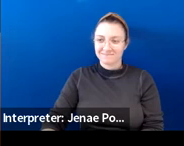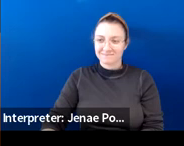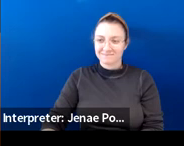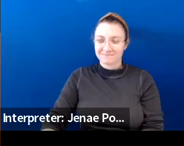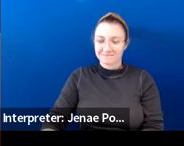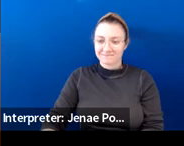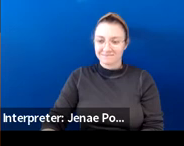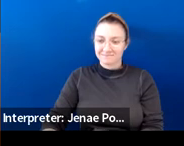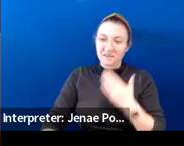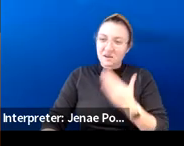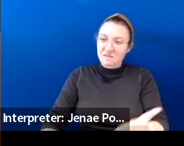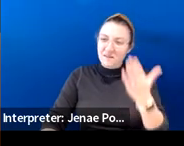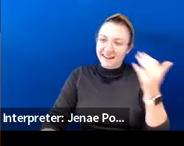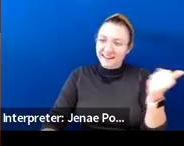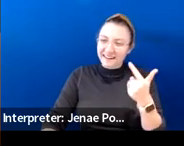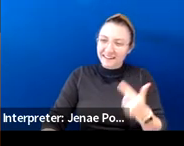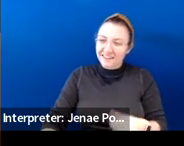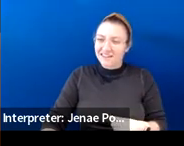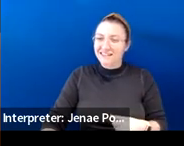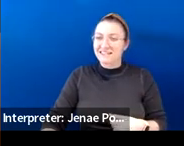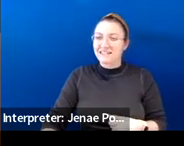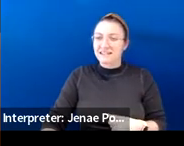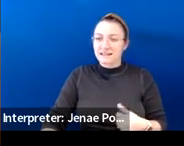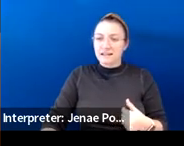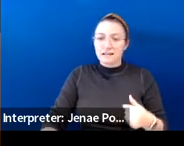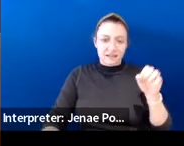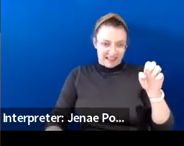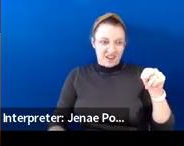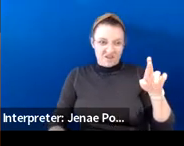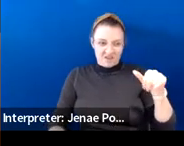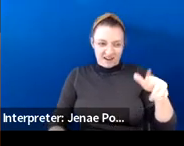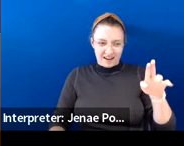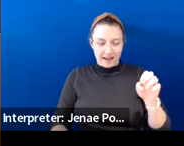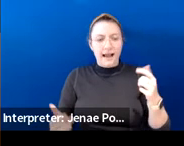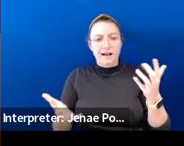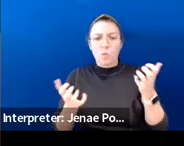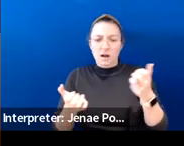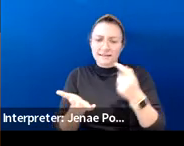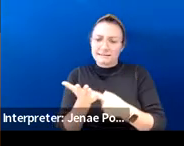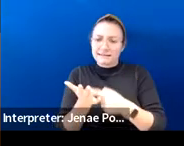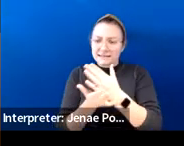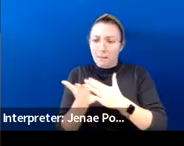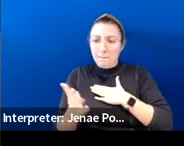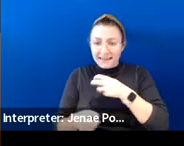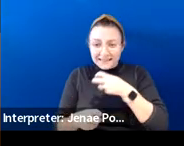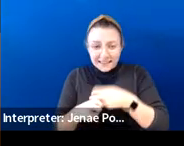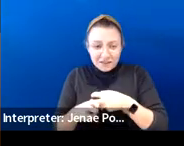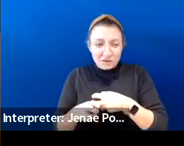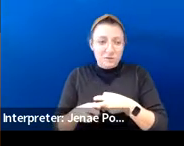Good morning, everyone. So I'd like to discuss some of my difficulties in my academic world. While attending really college.